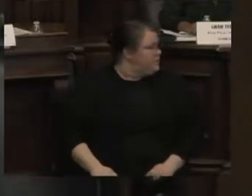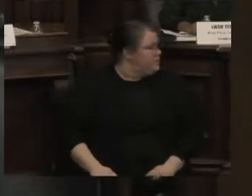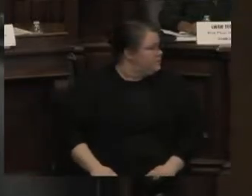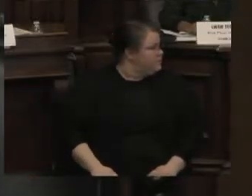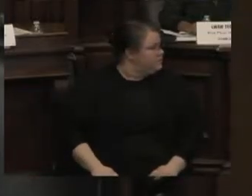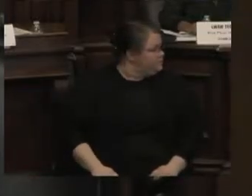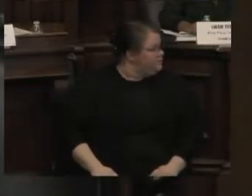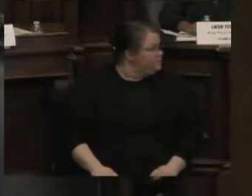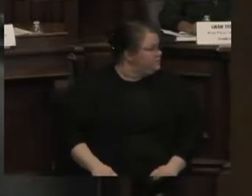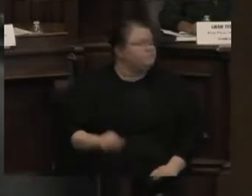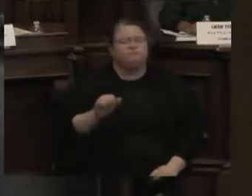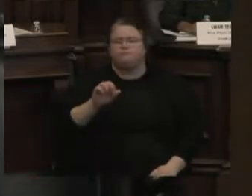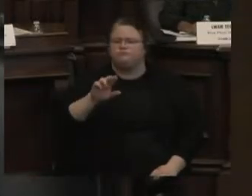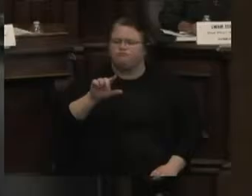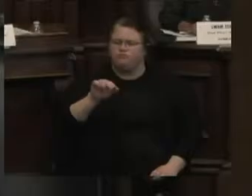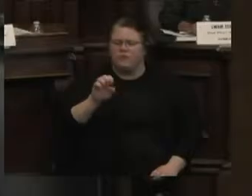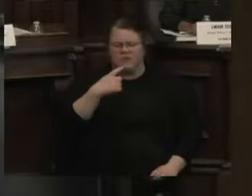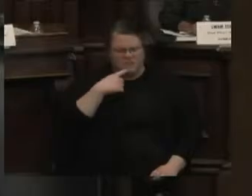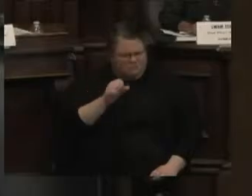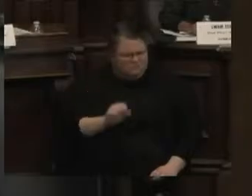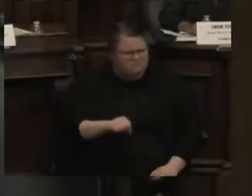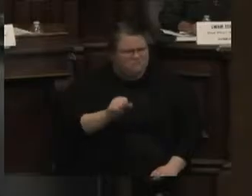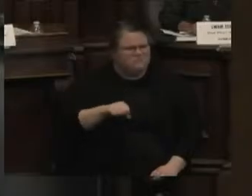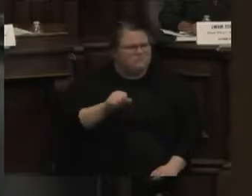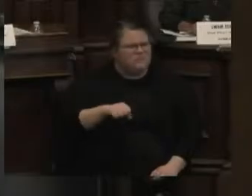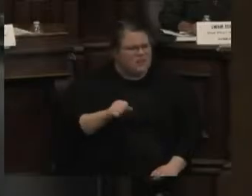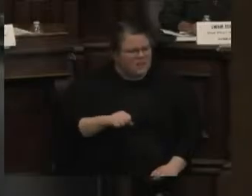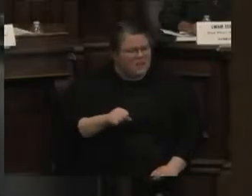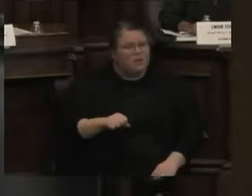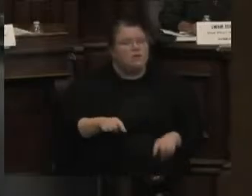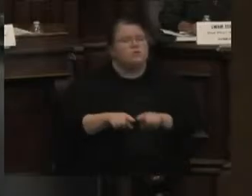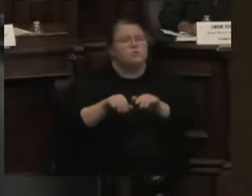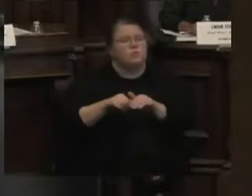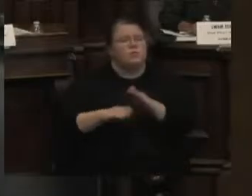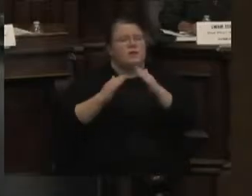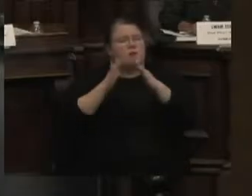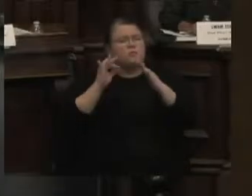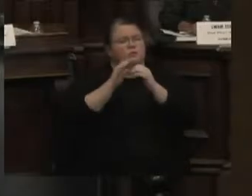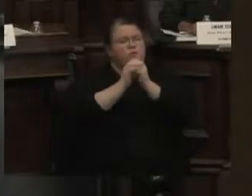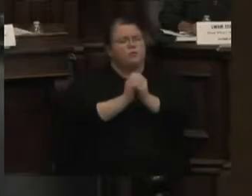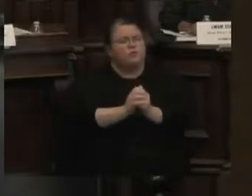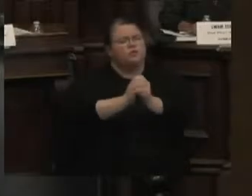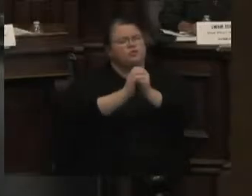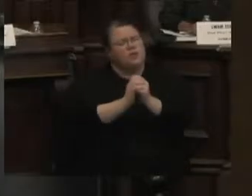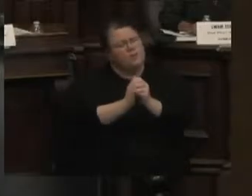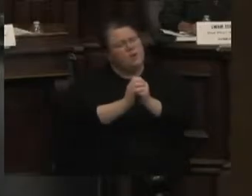place to be. And with reaching